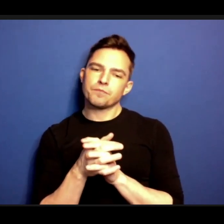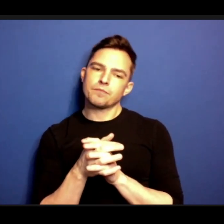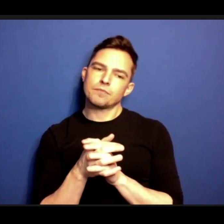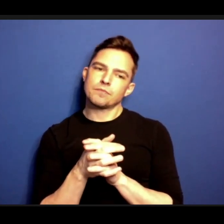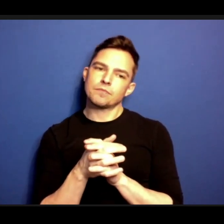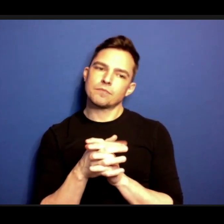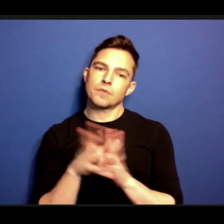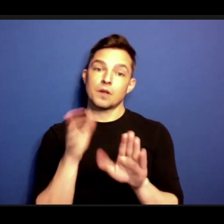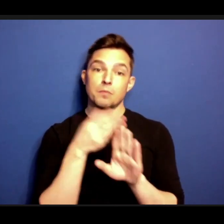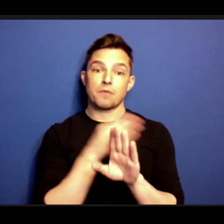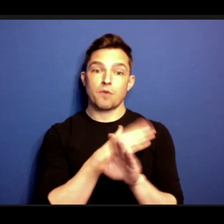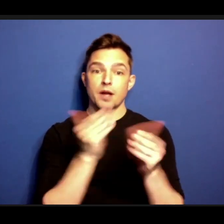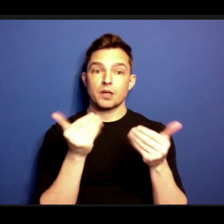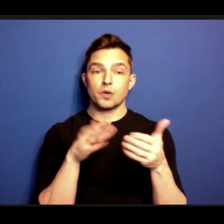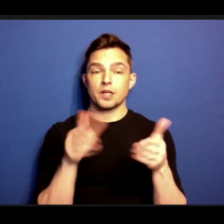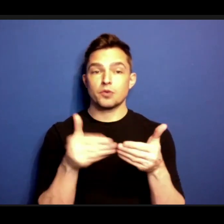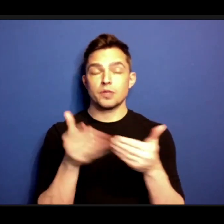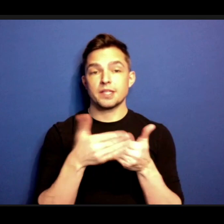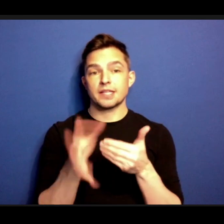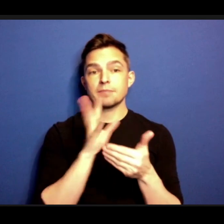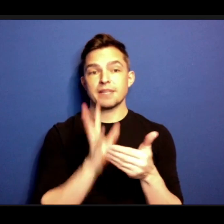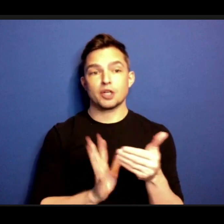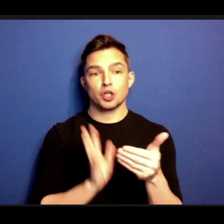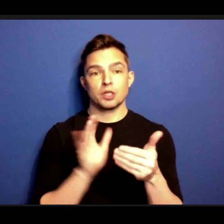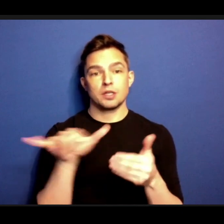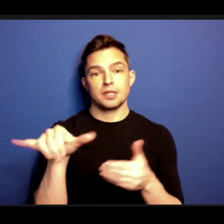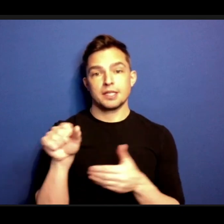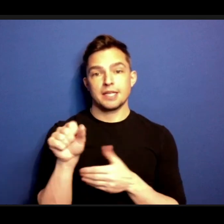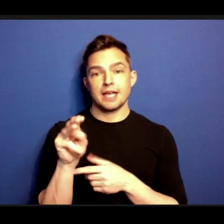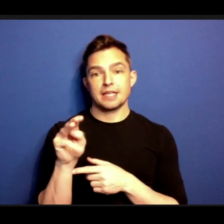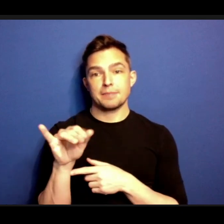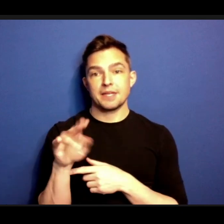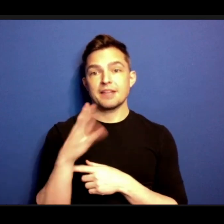ahead and introduce our next speaker. Yasmine, thank you so much. Your presentation brought